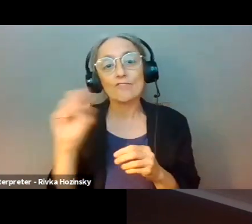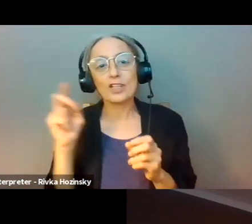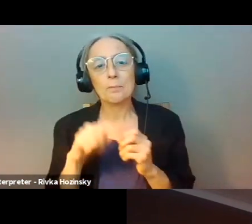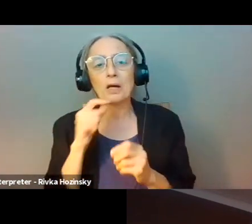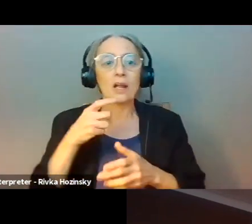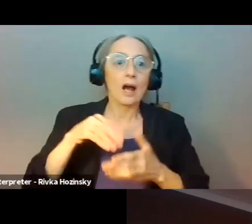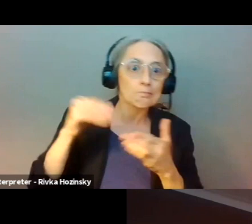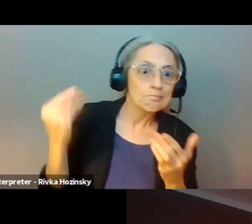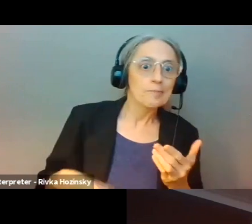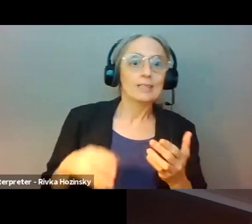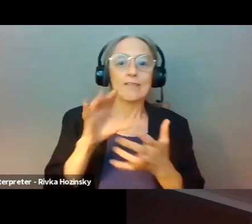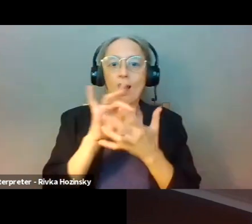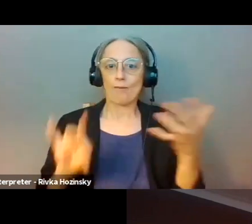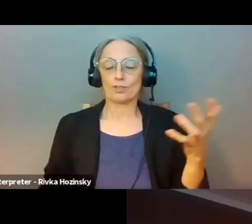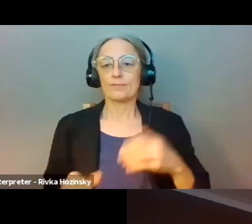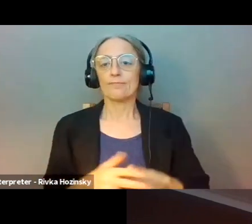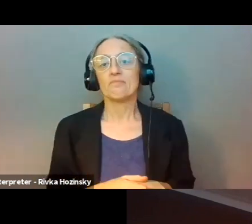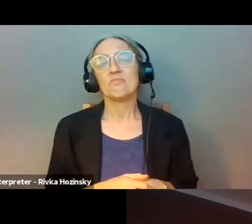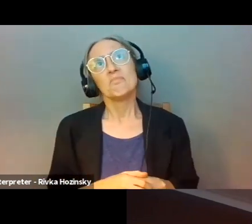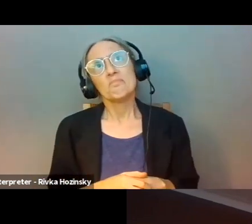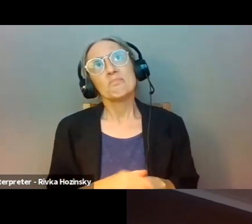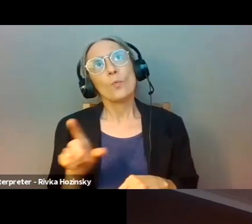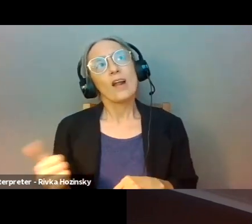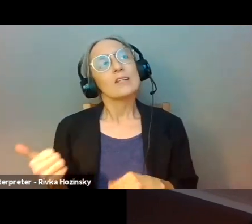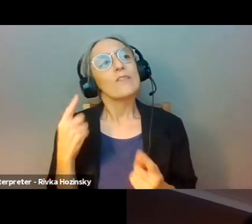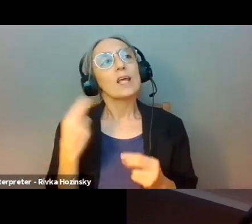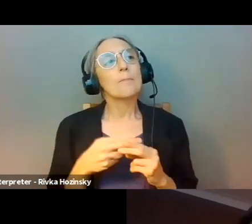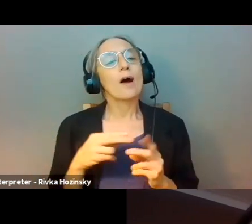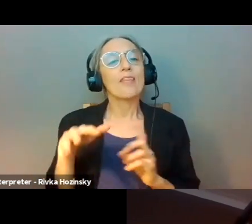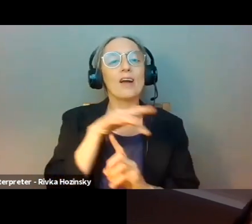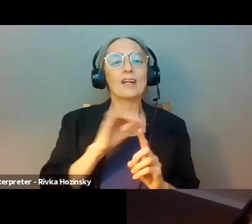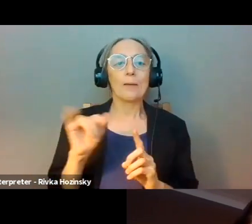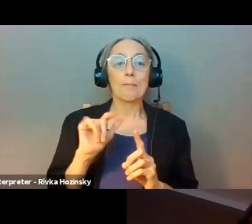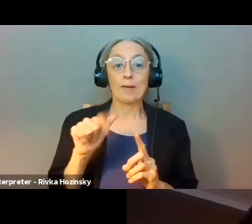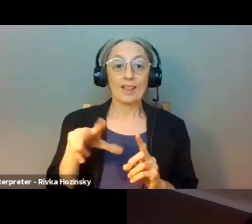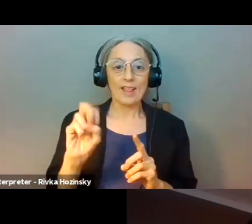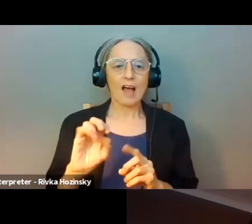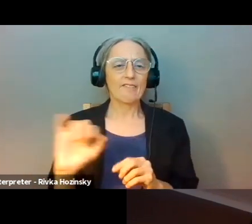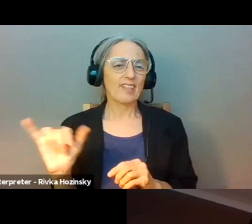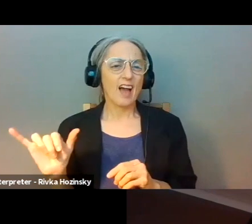Yeah. I mean, if we think about, for example, the context of maybe a live, like a performance that you would